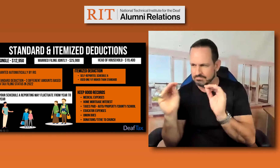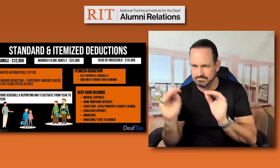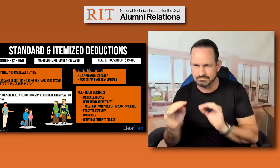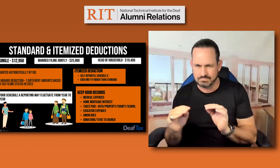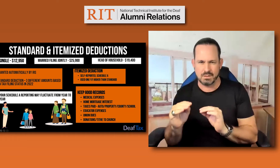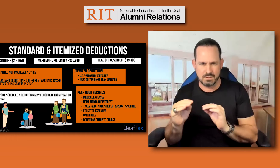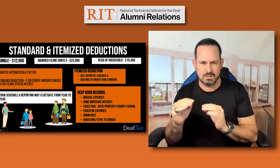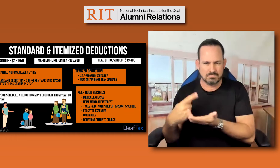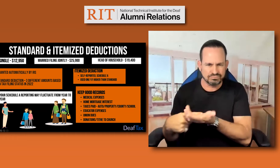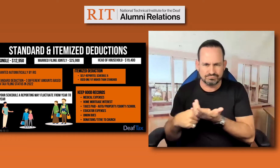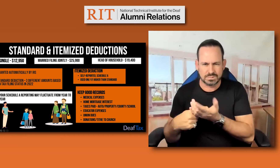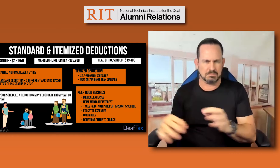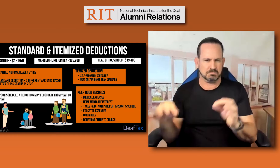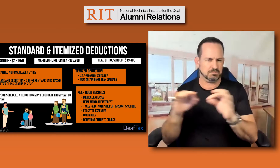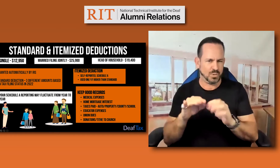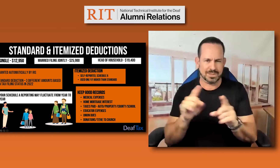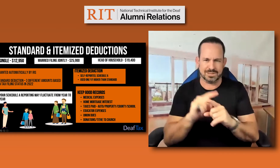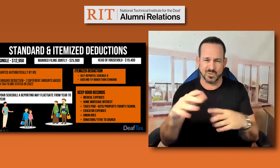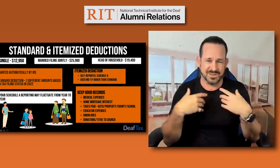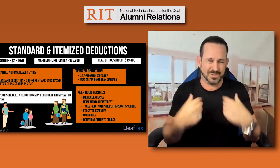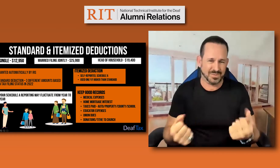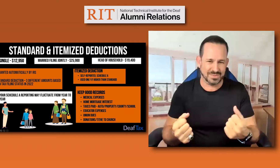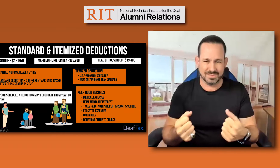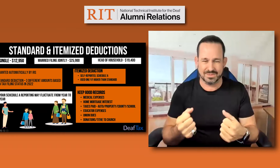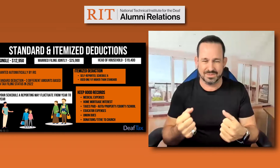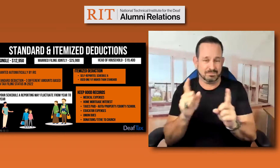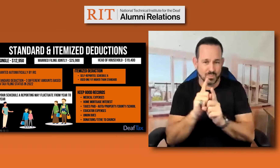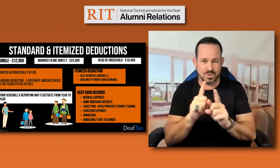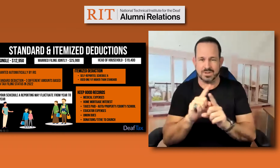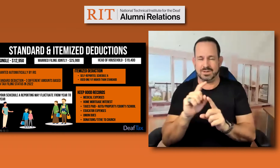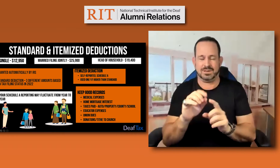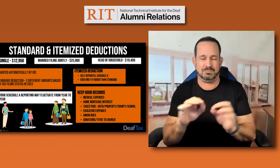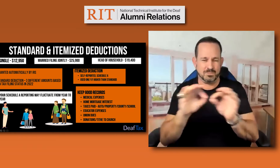And, of course, there are times that you do need to discuss